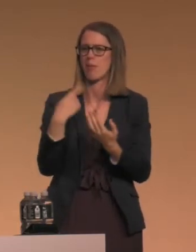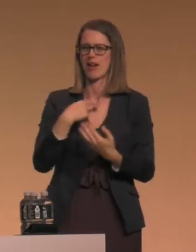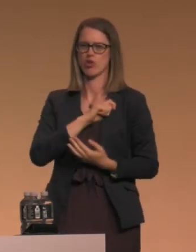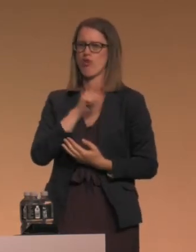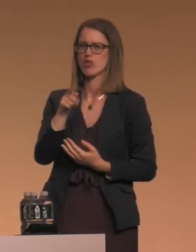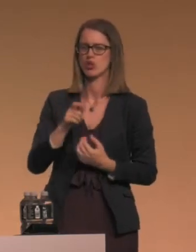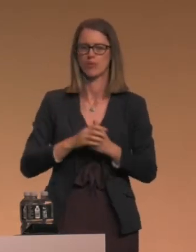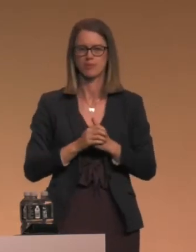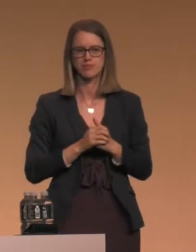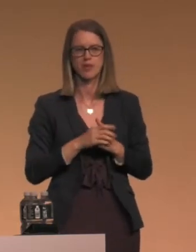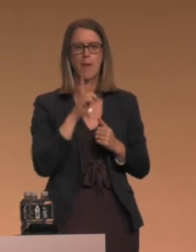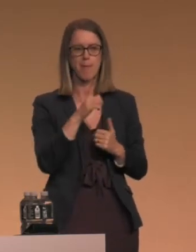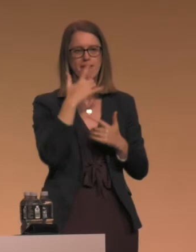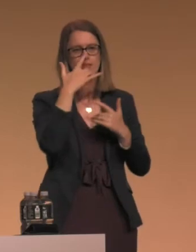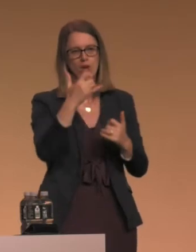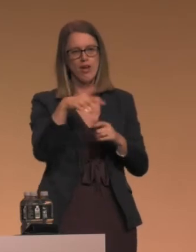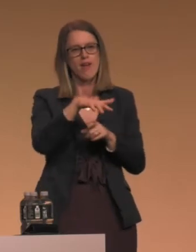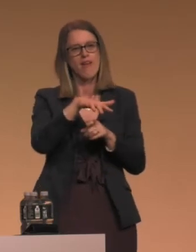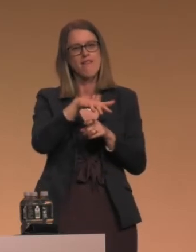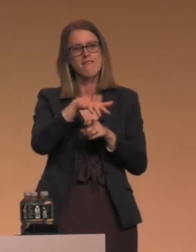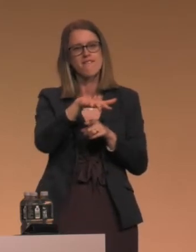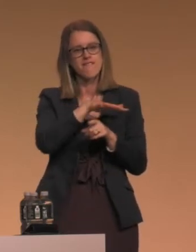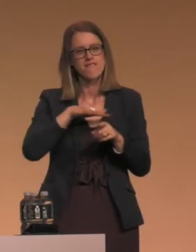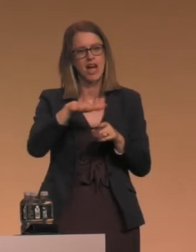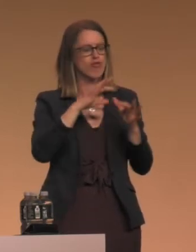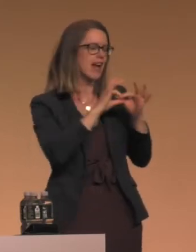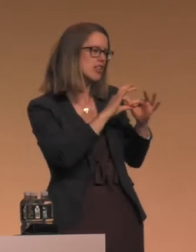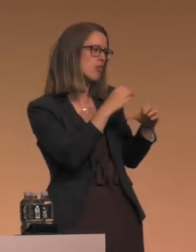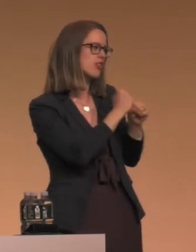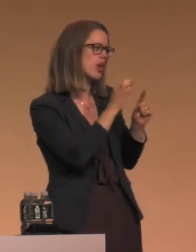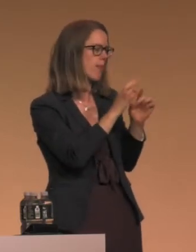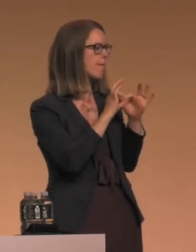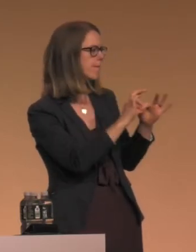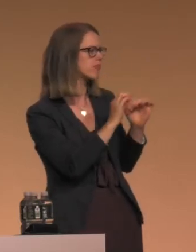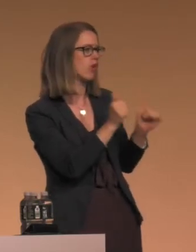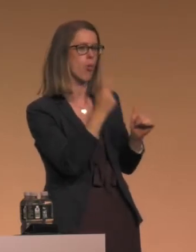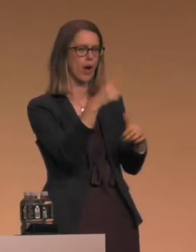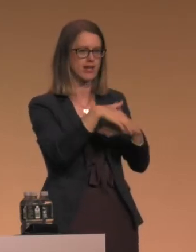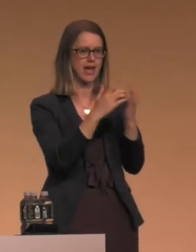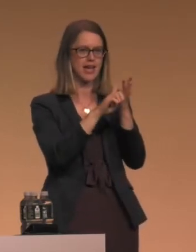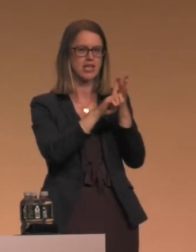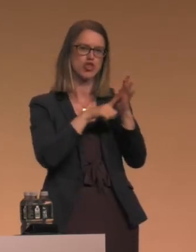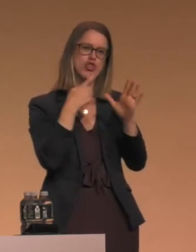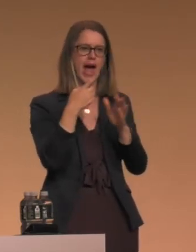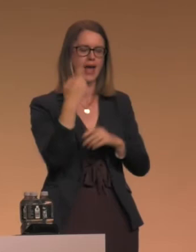Fortunately, this whanau has a long relationship with their GP. One day, Jay comes in--